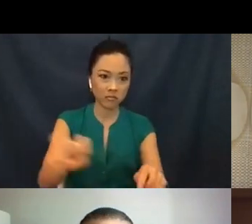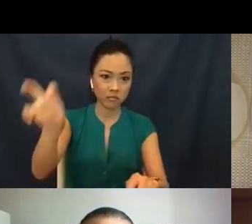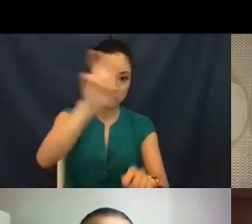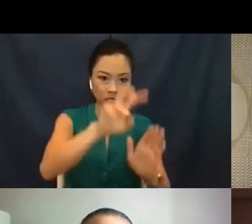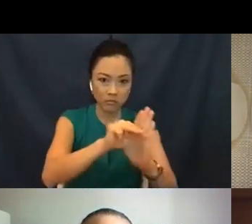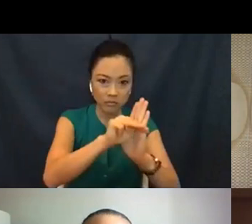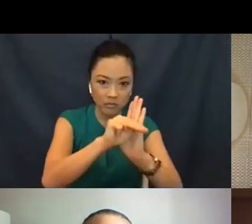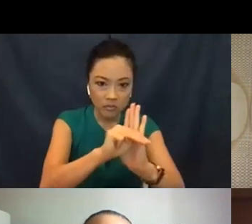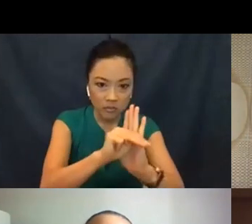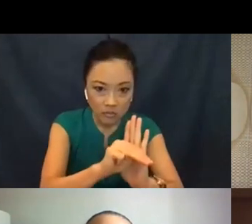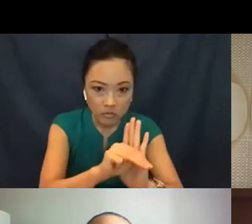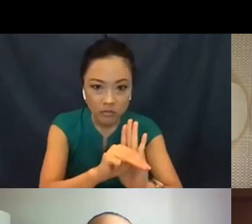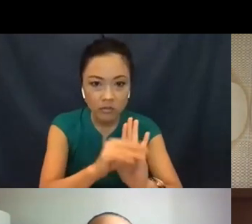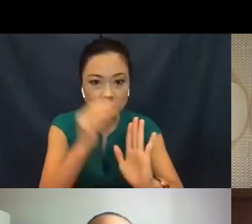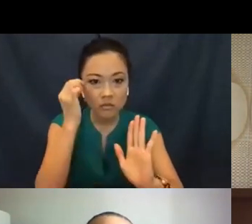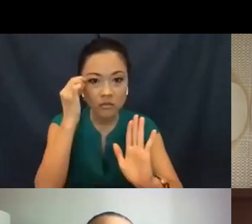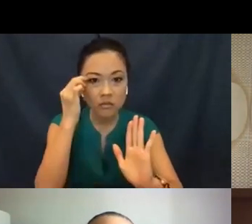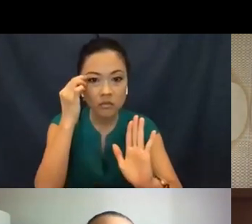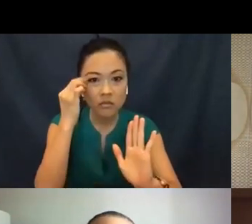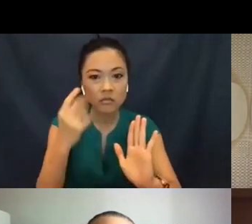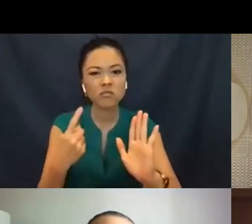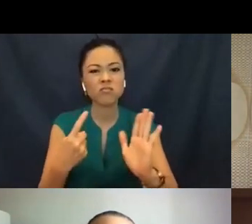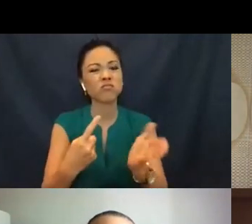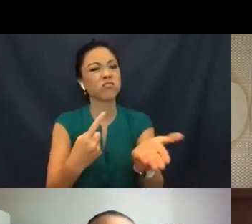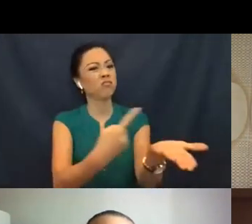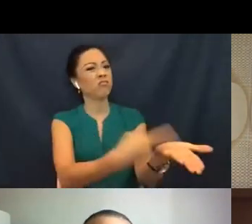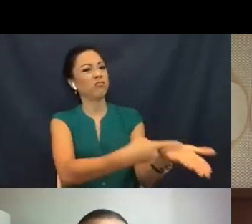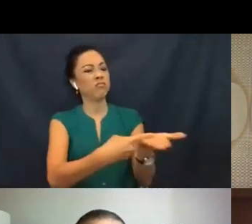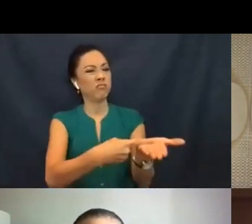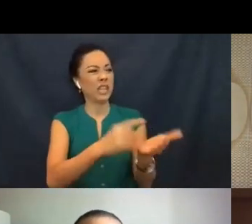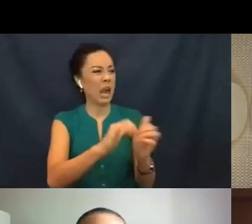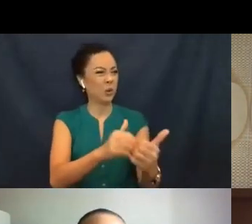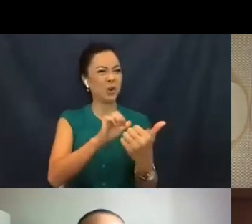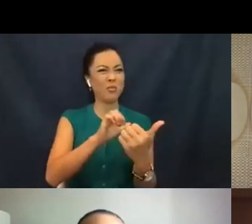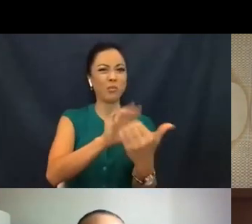thisel? 18:02:51 this? What is the relationship as